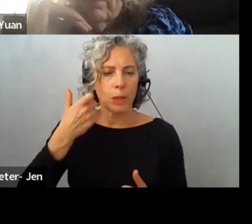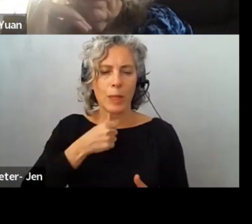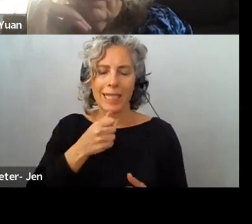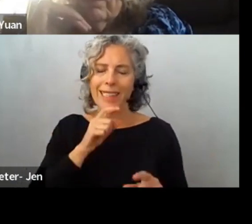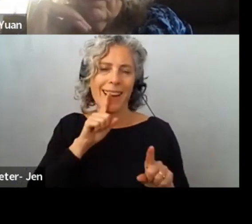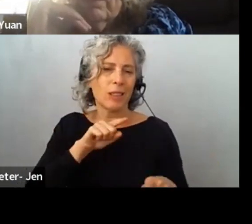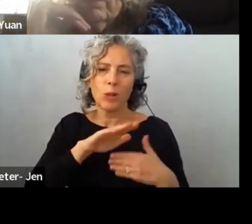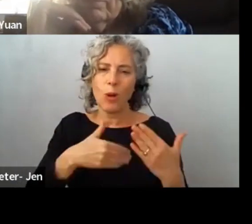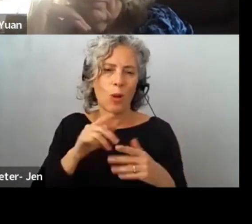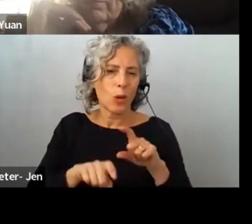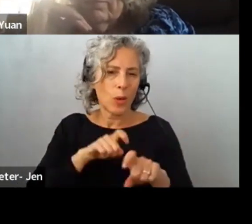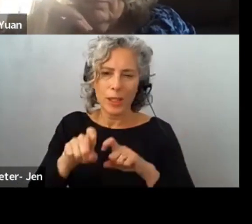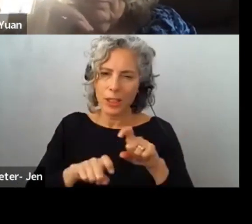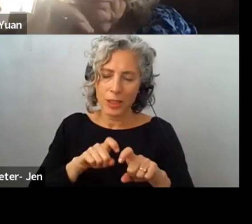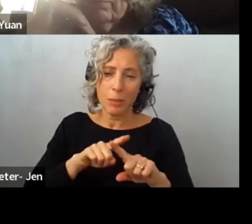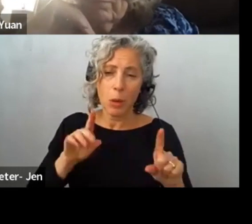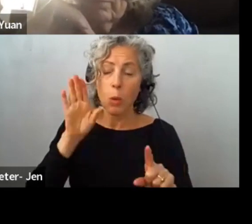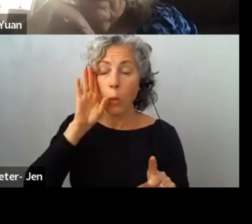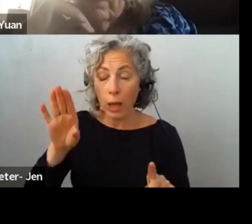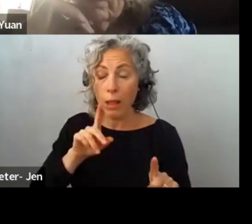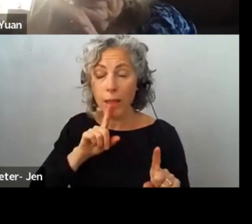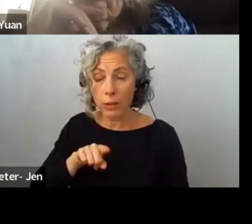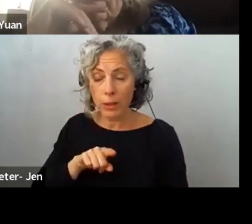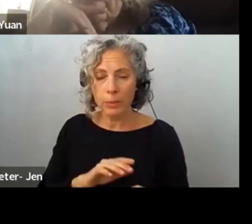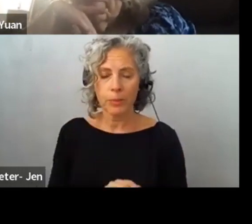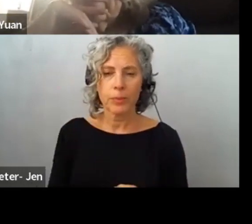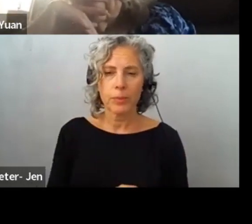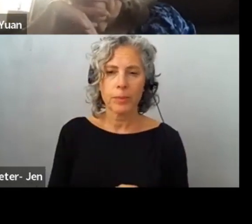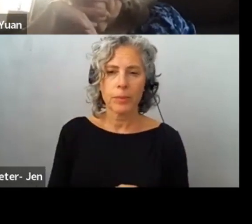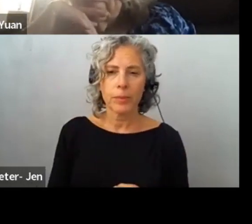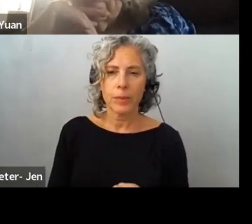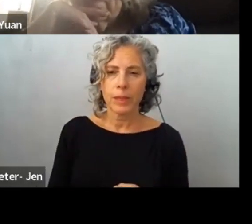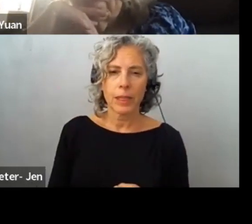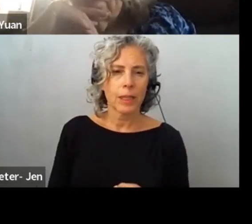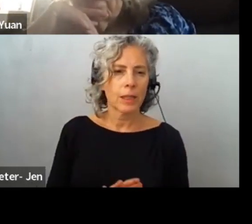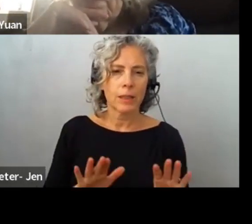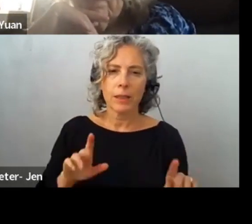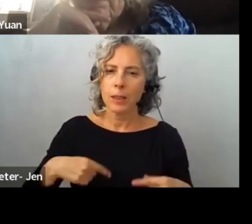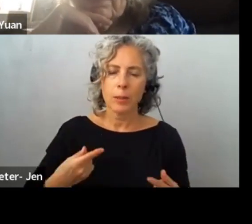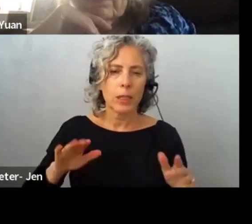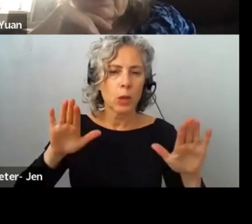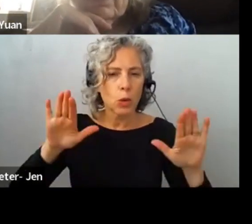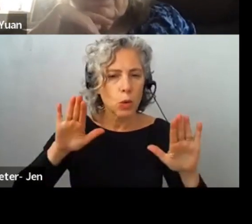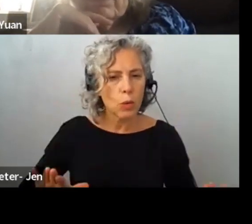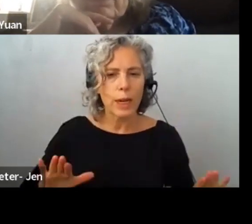the questions. But as I mentioned, we will. This has been a fantastic conversation and fills me with hope for work